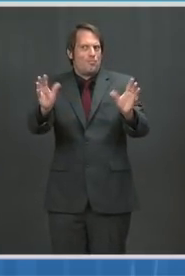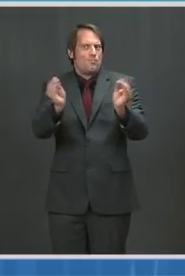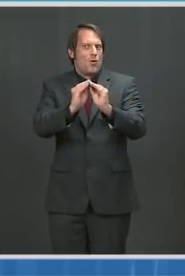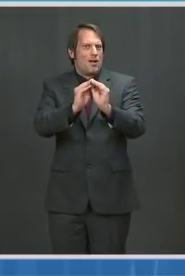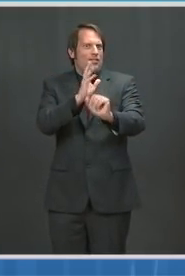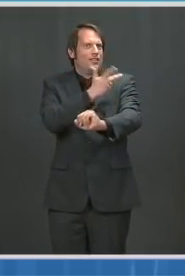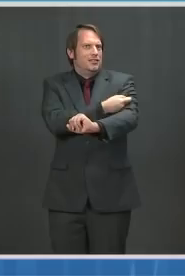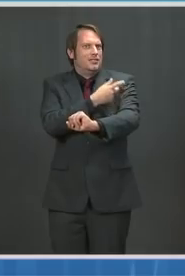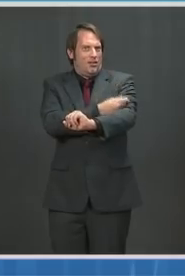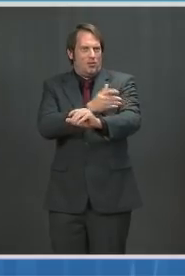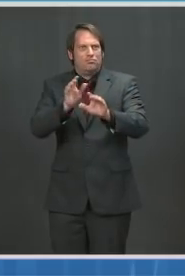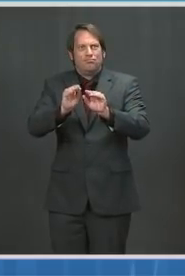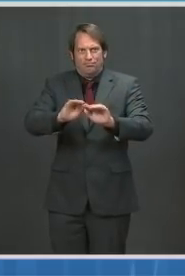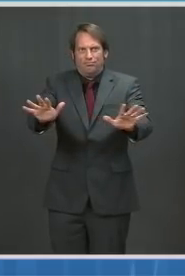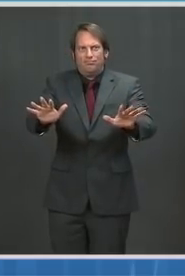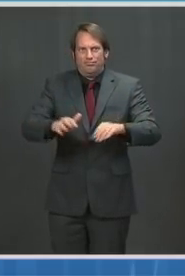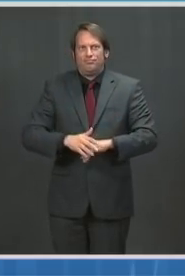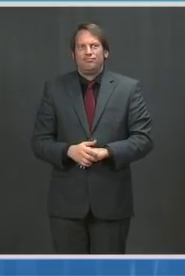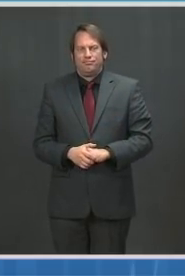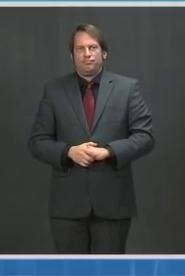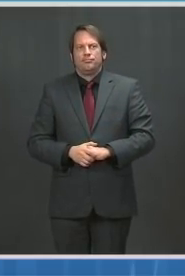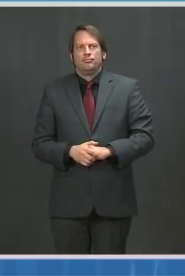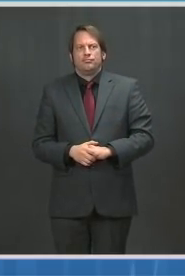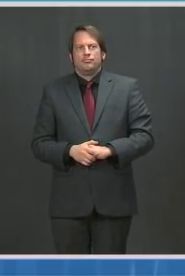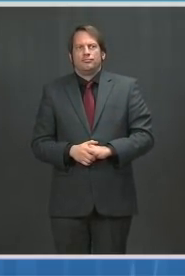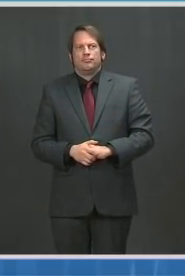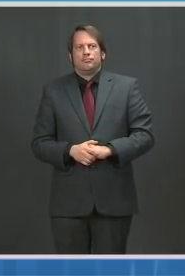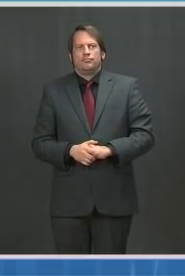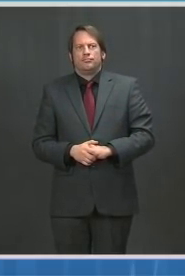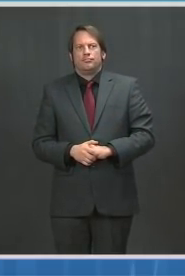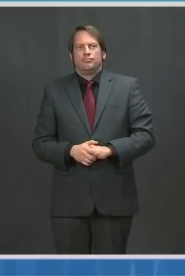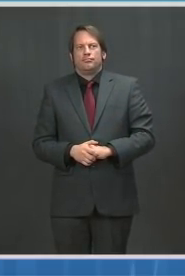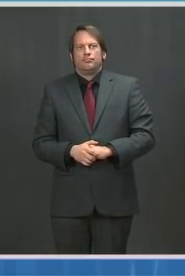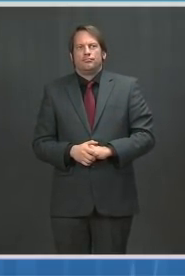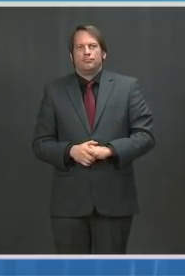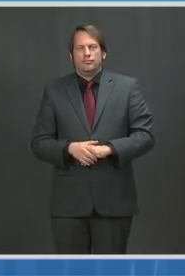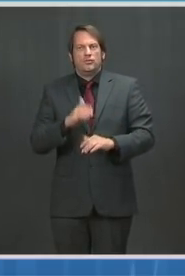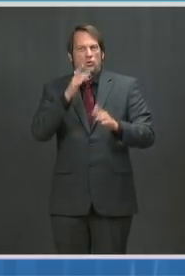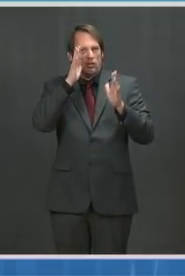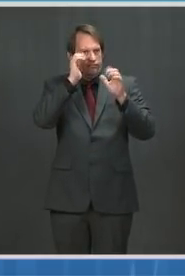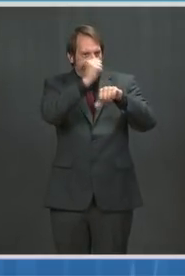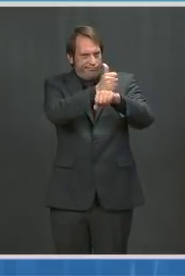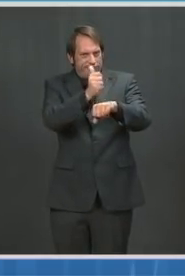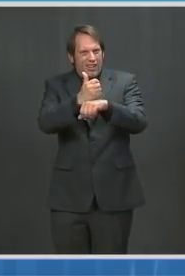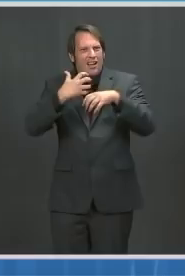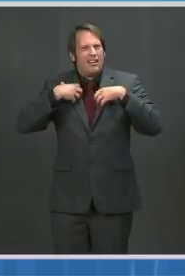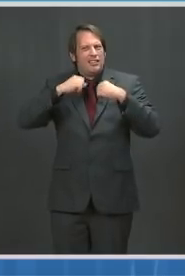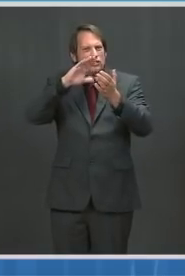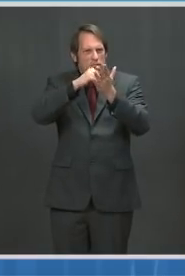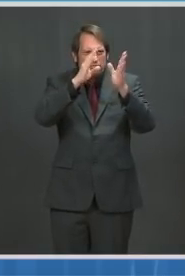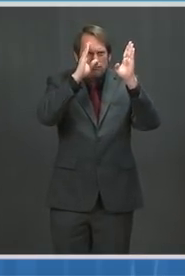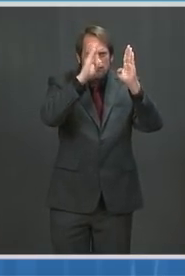are located in underserved communities and serve patients that are predominantly either uninsured or underinsured.